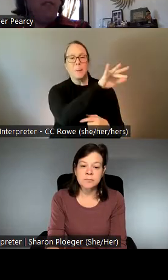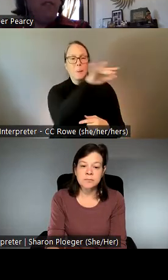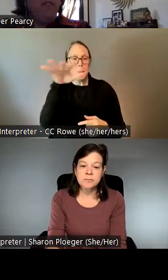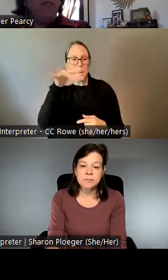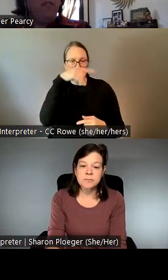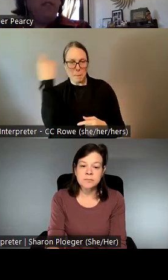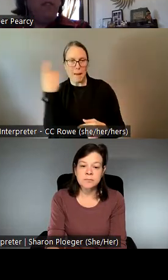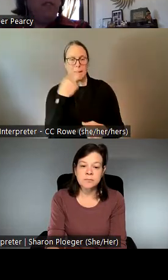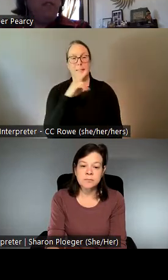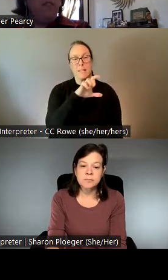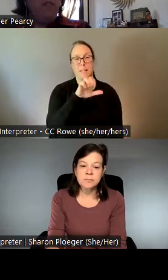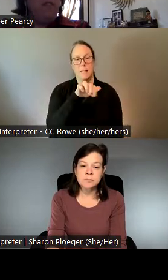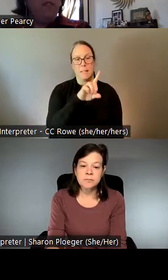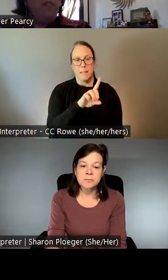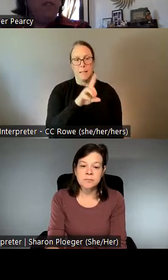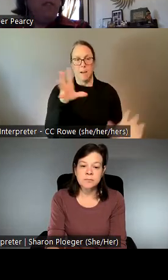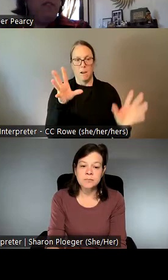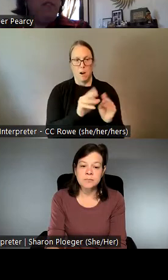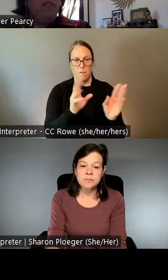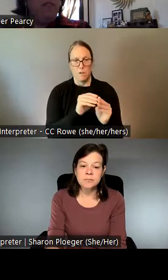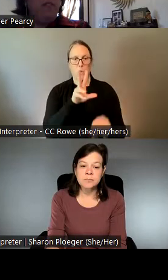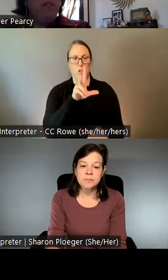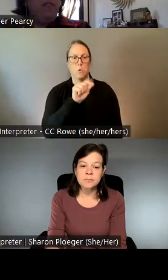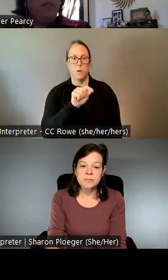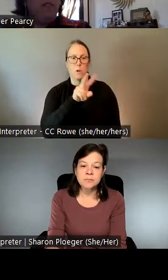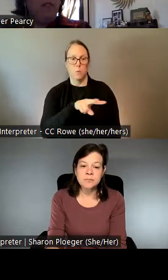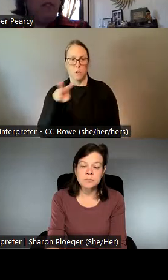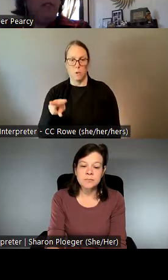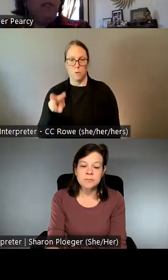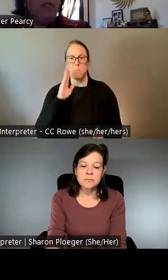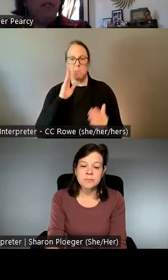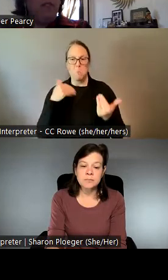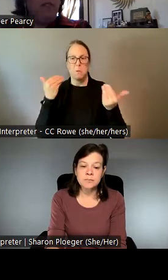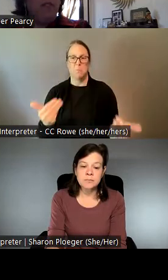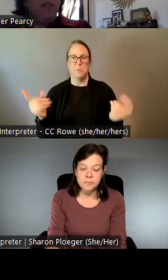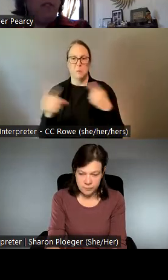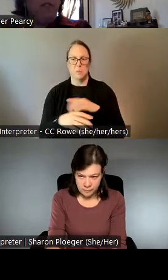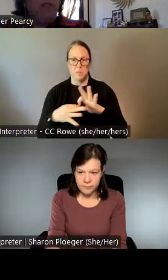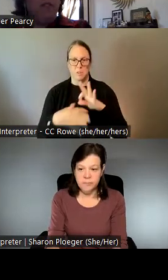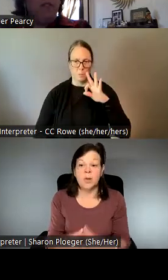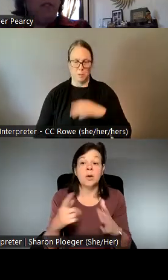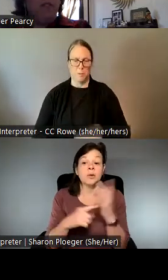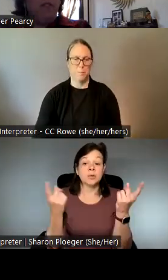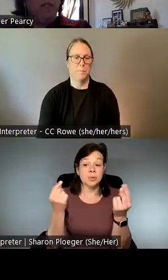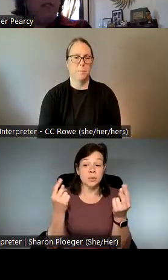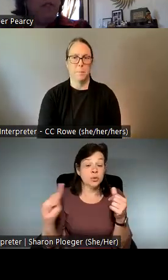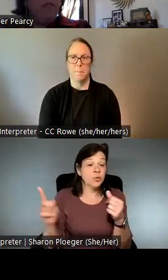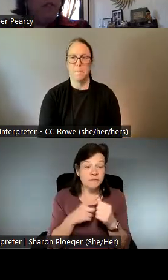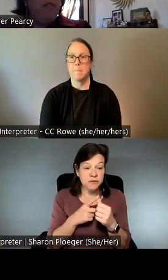And then there are further details. So what we're going to do first is essentially make this handout